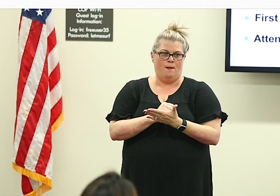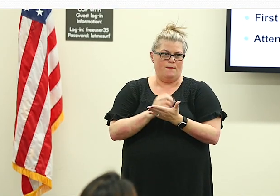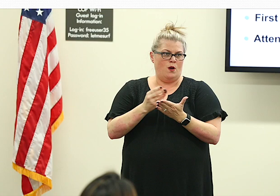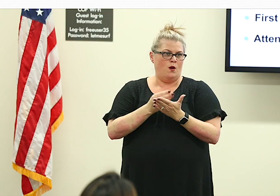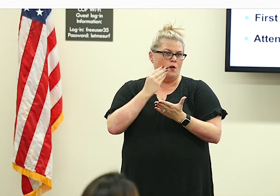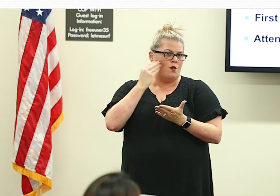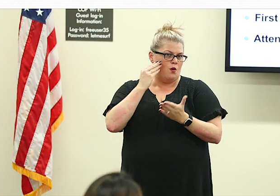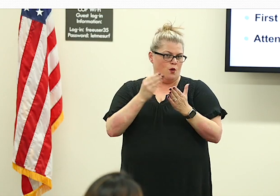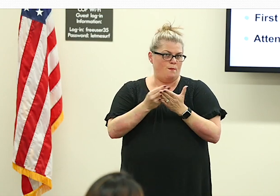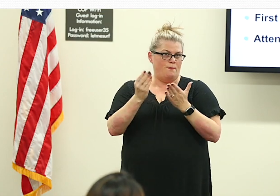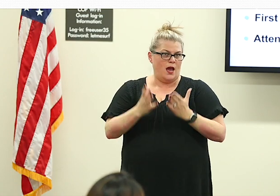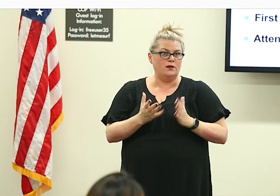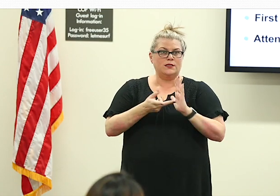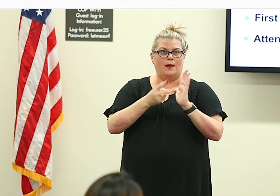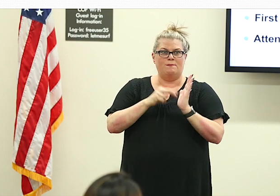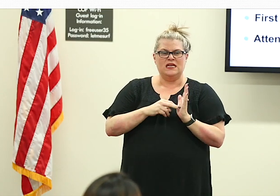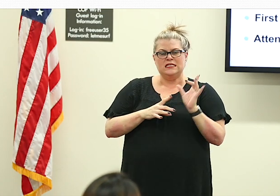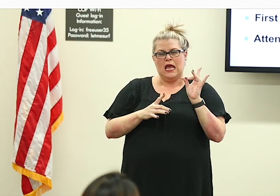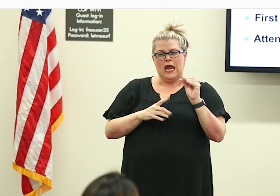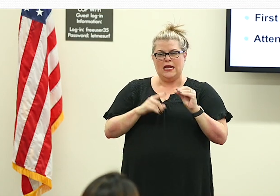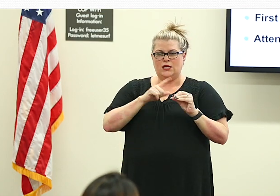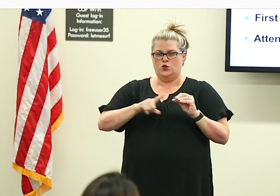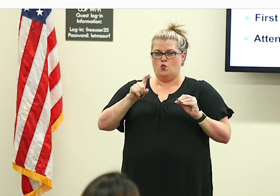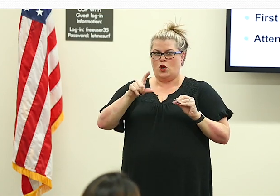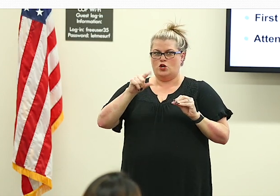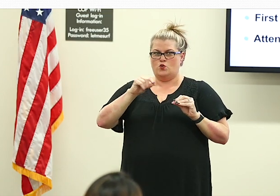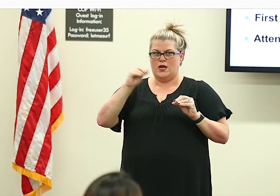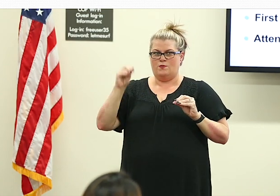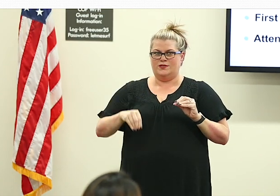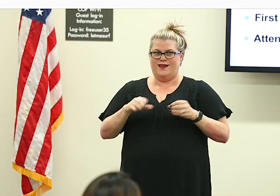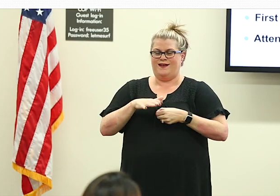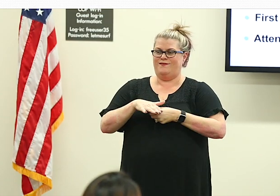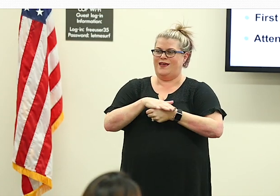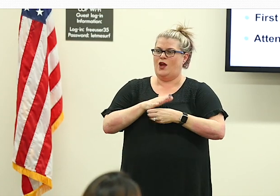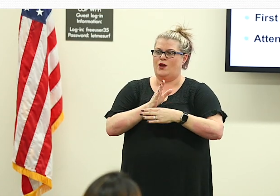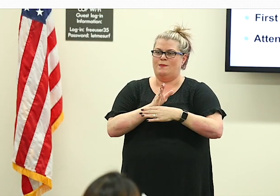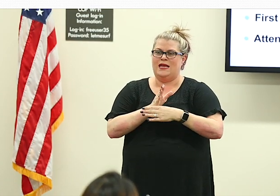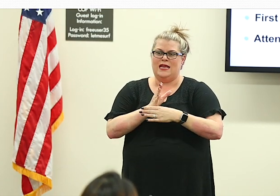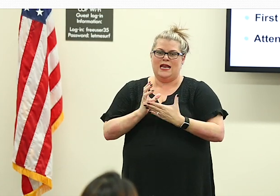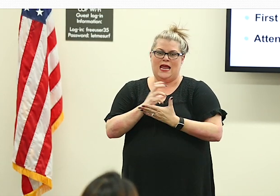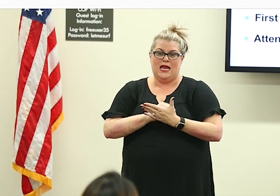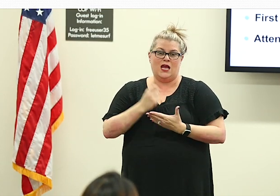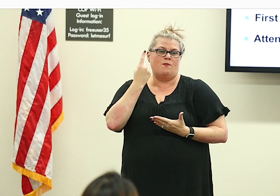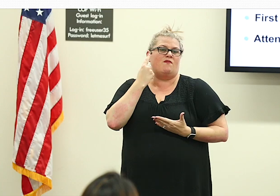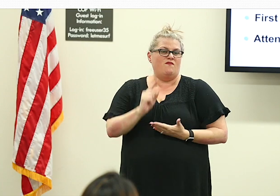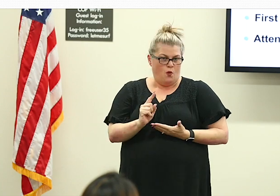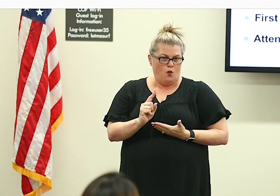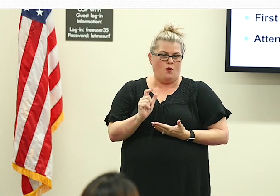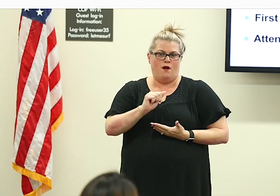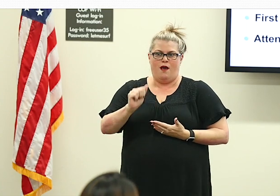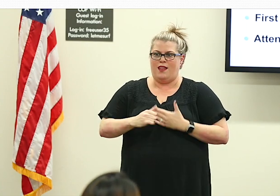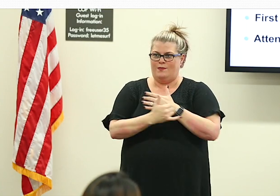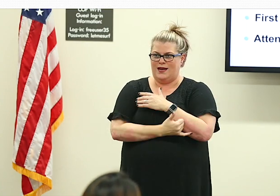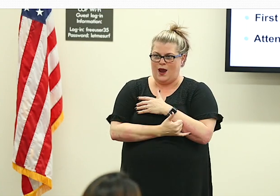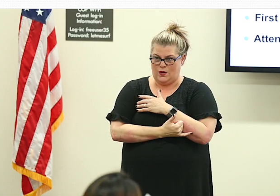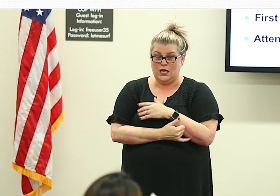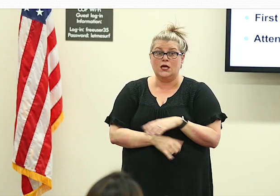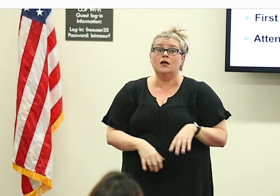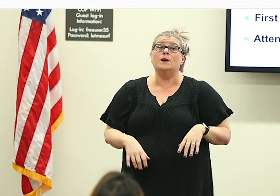Which is 80% to 120% of the area median income for Alameda County. And,